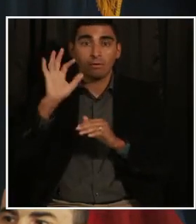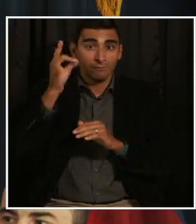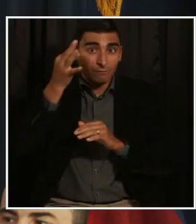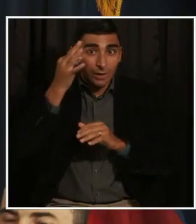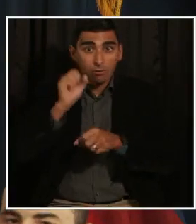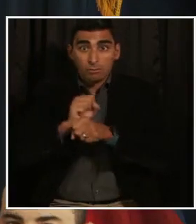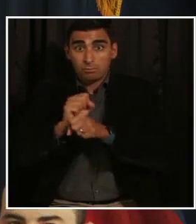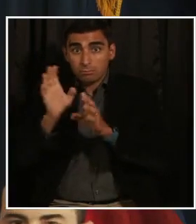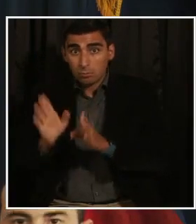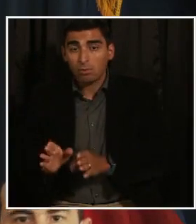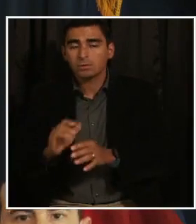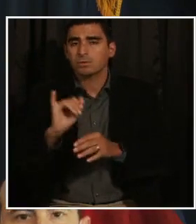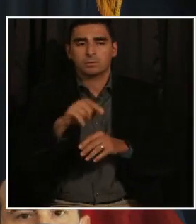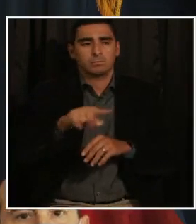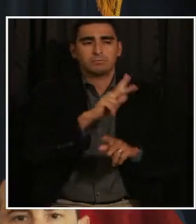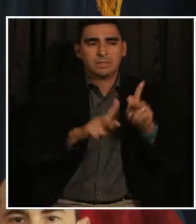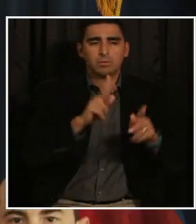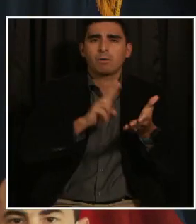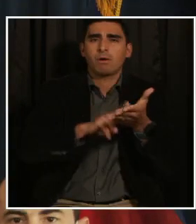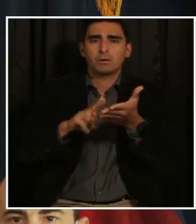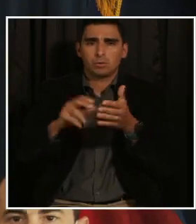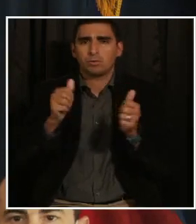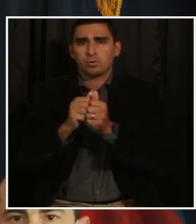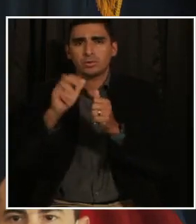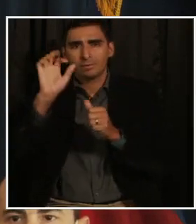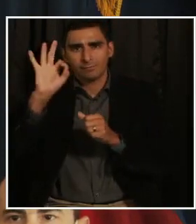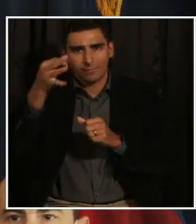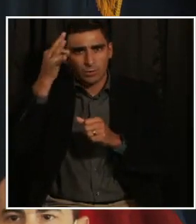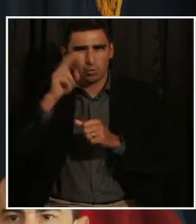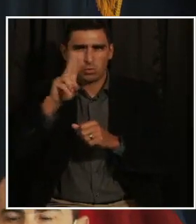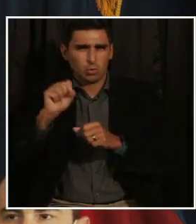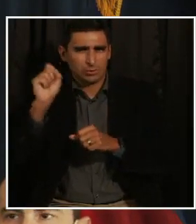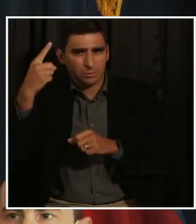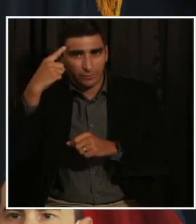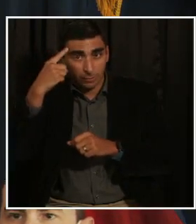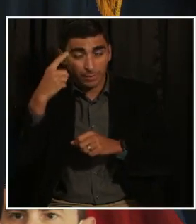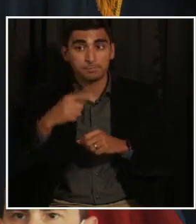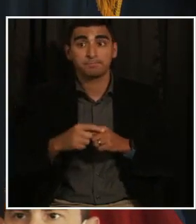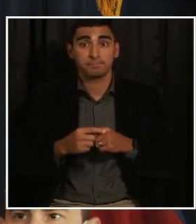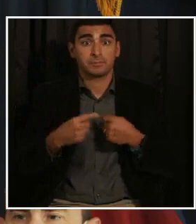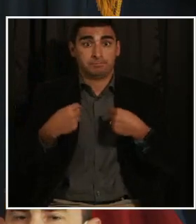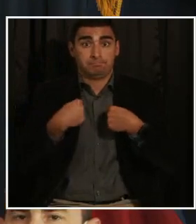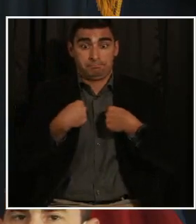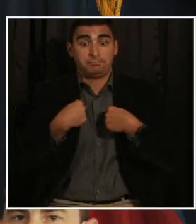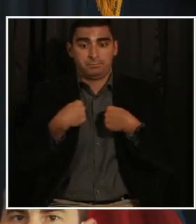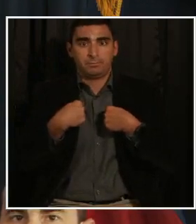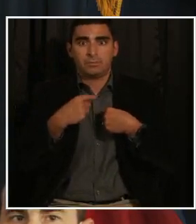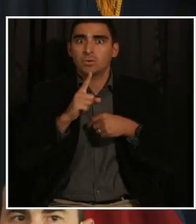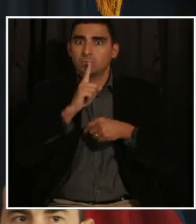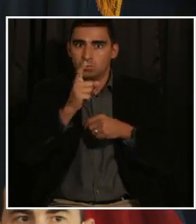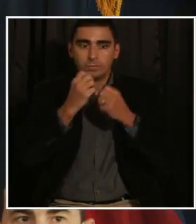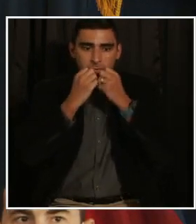and many others but again as an employer i care very deeply about all 31 000 of our state